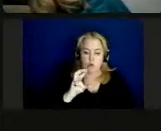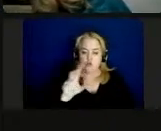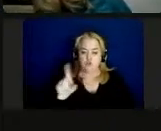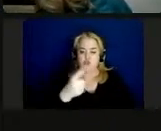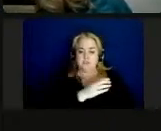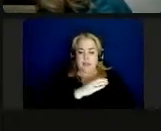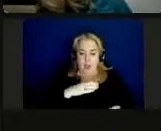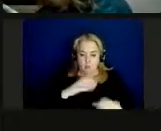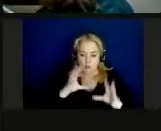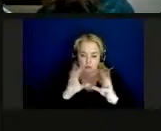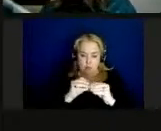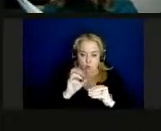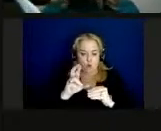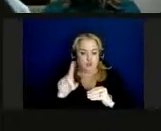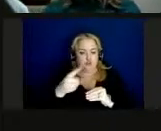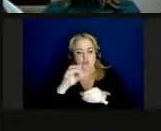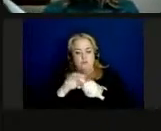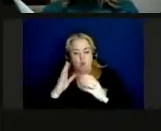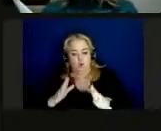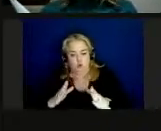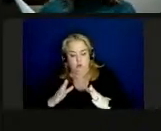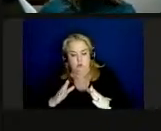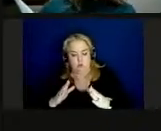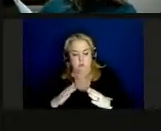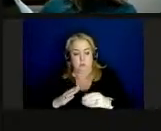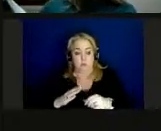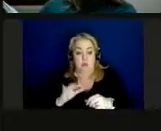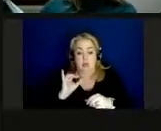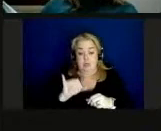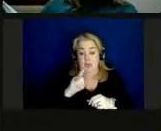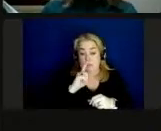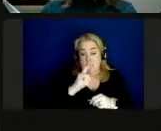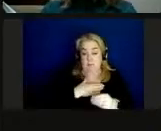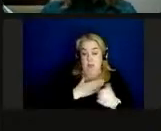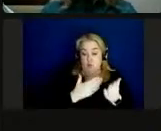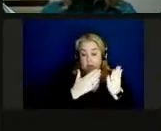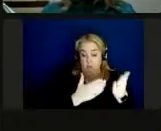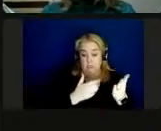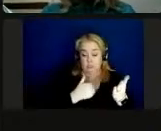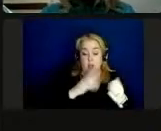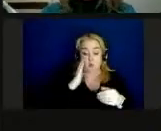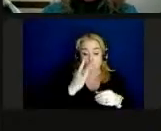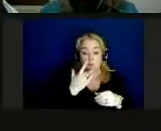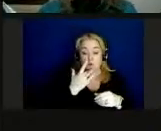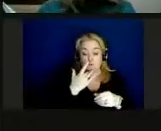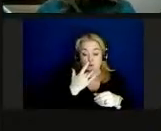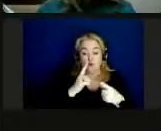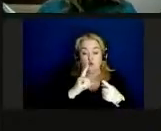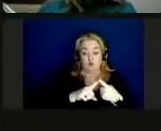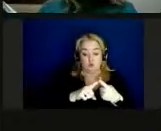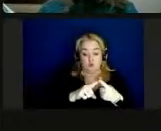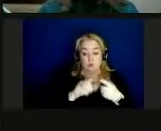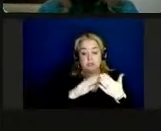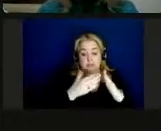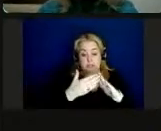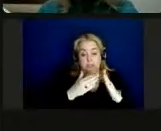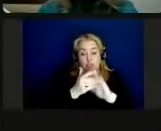SEVERAL YEARS. AM I REMEMBERING THAT AT ALL?